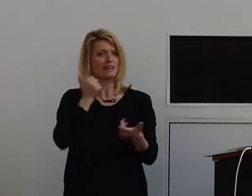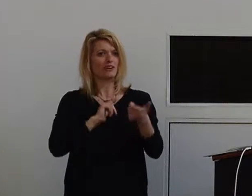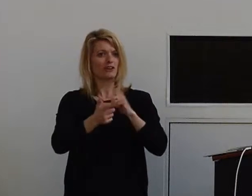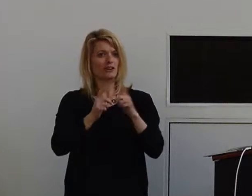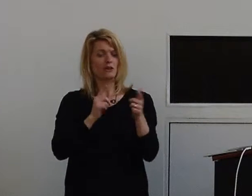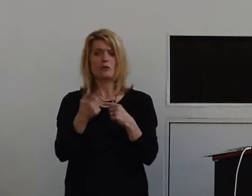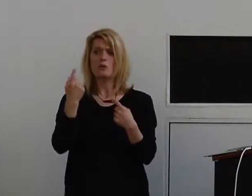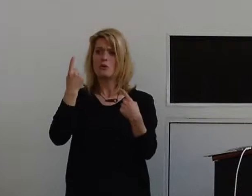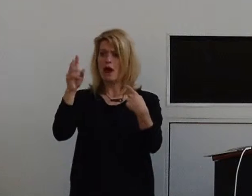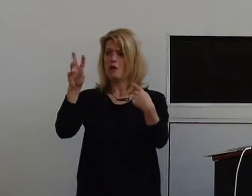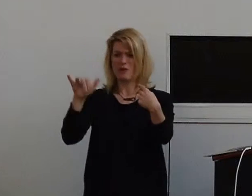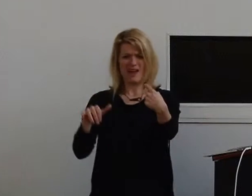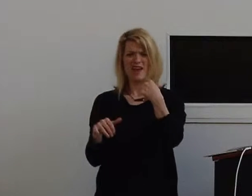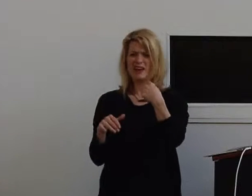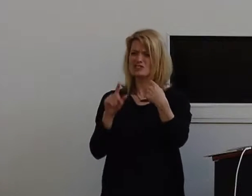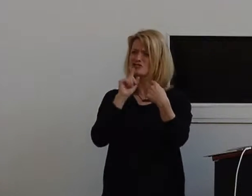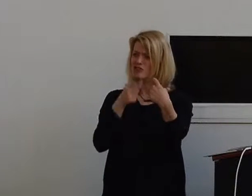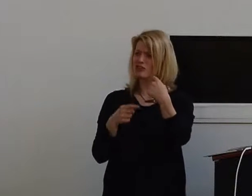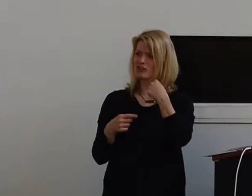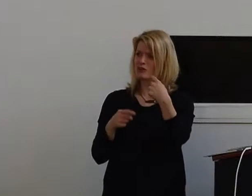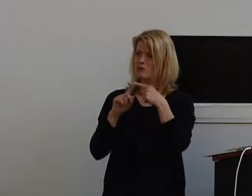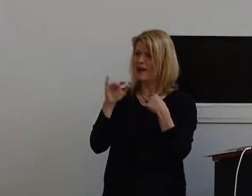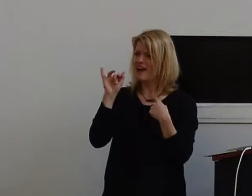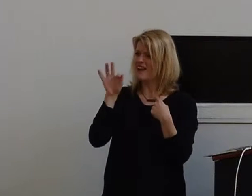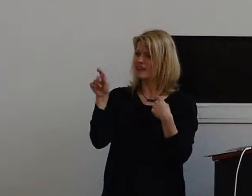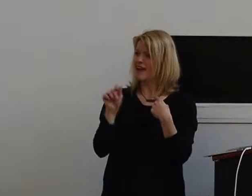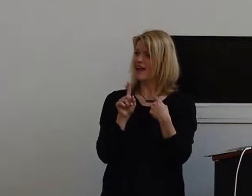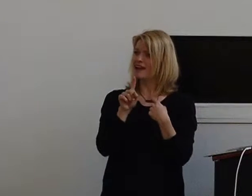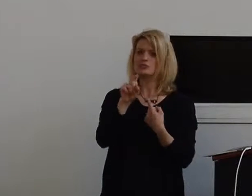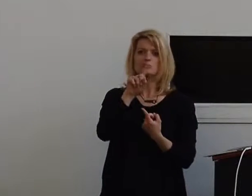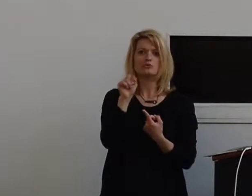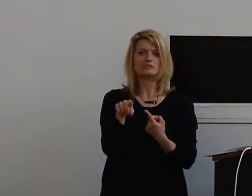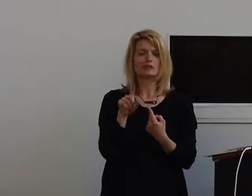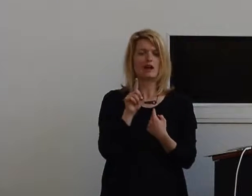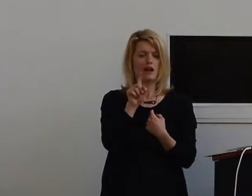because that's how a child learns best. You can receive information one way,